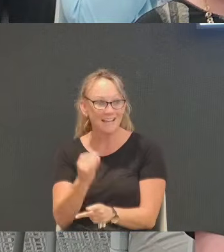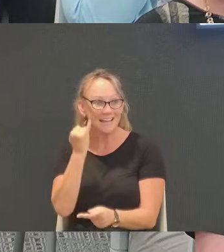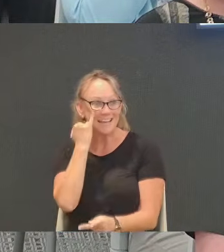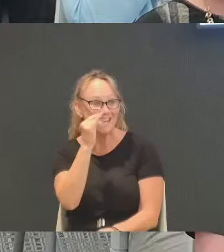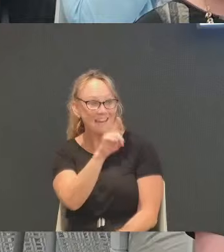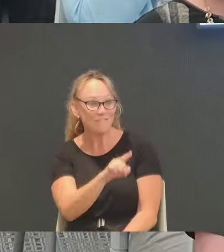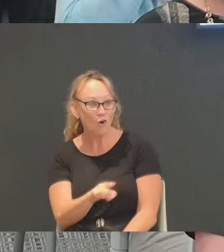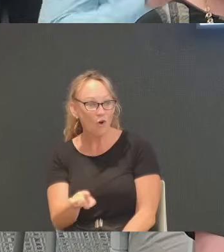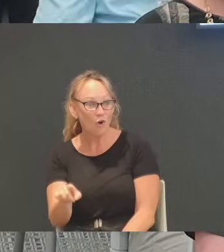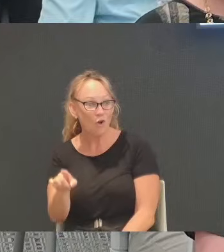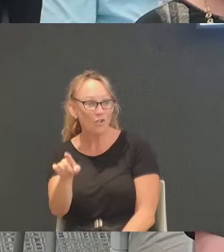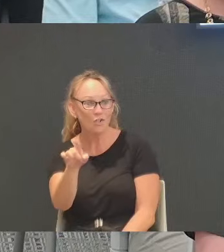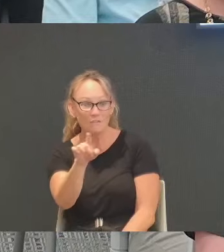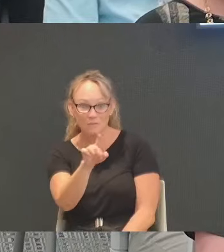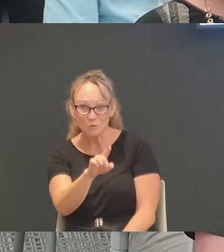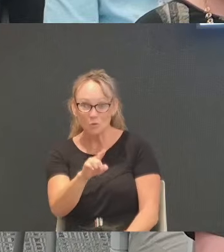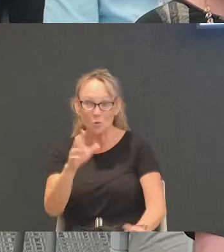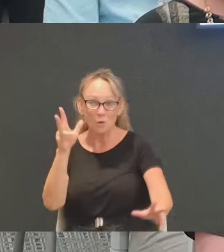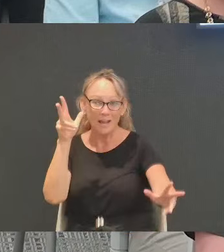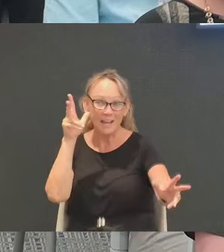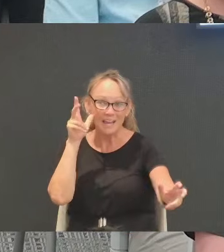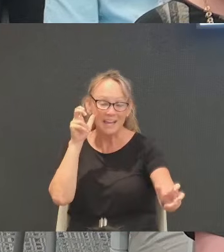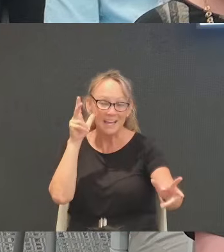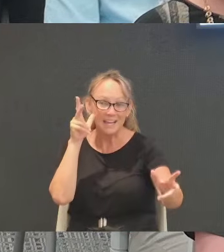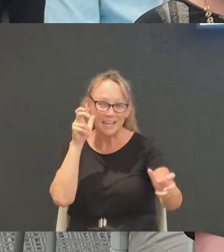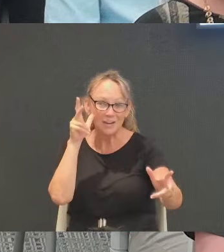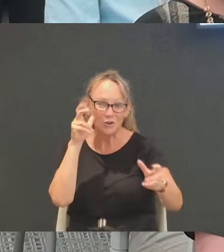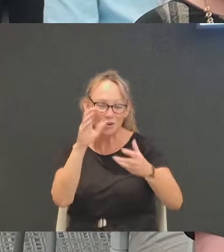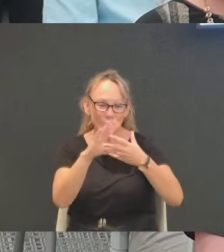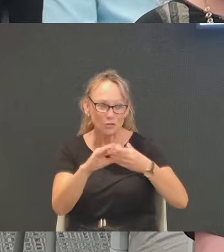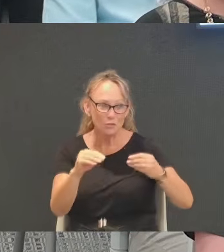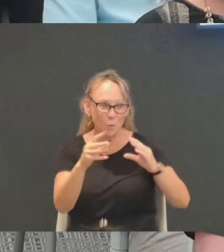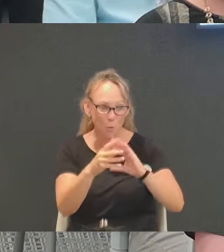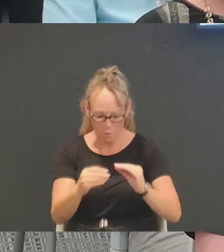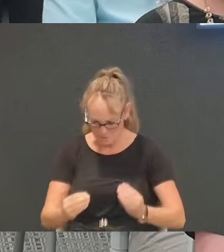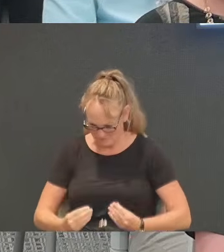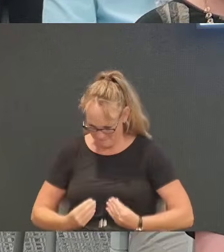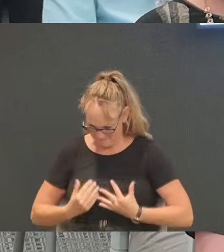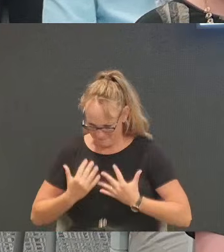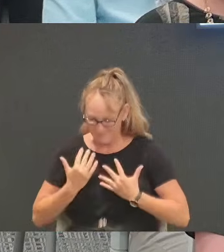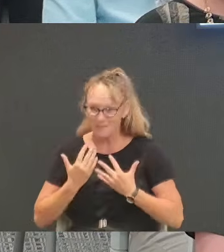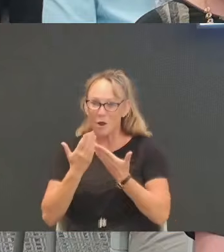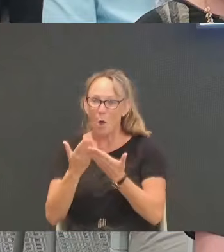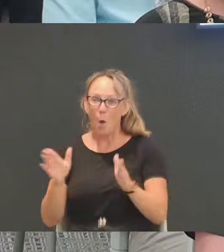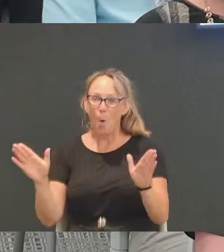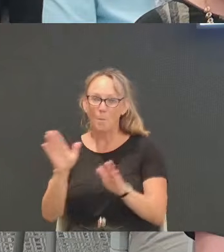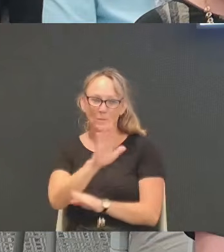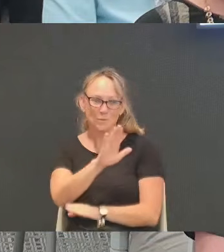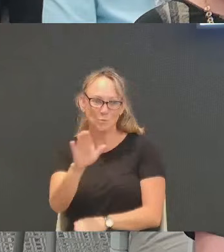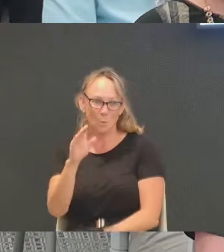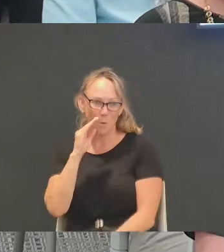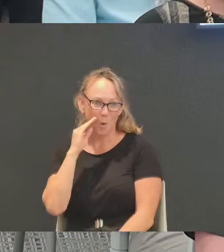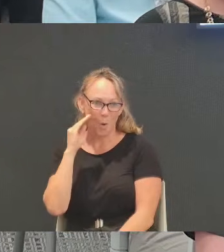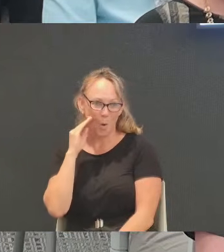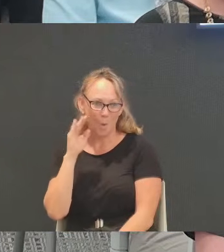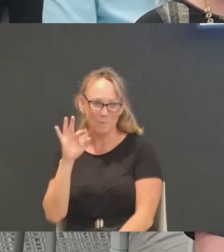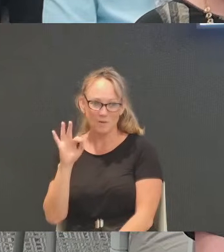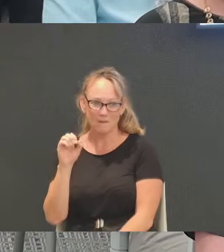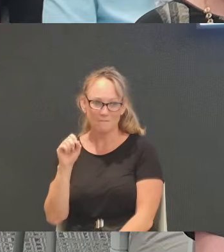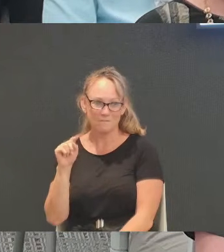to consider opening your home to foster children. It is an incredibly important role in our society